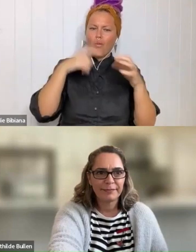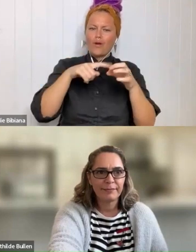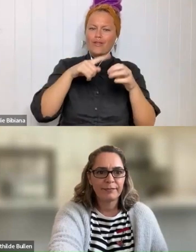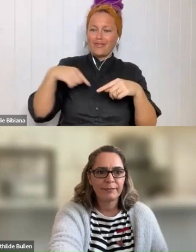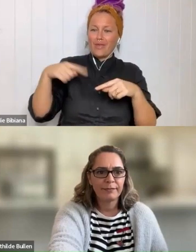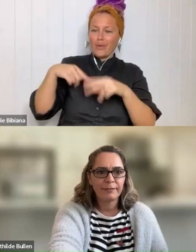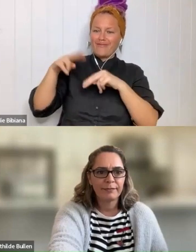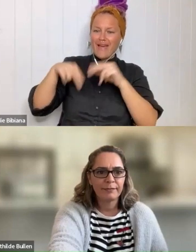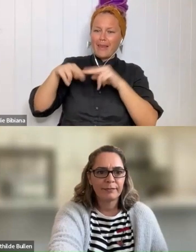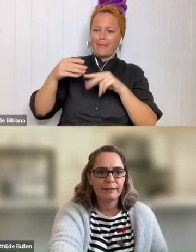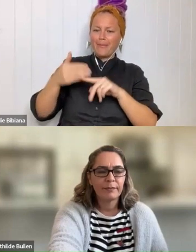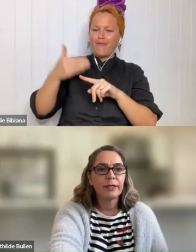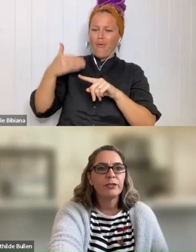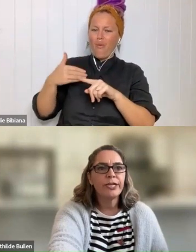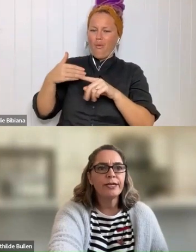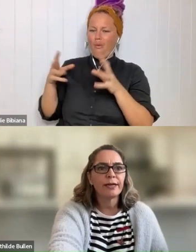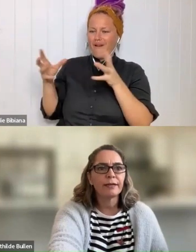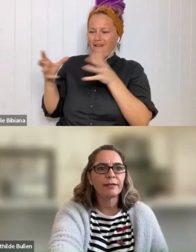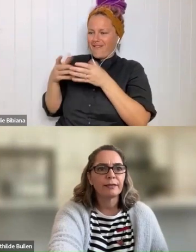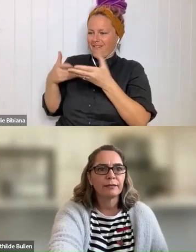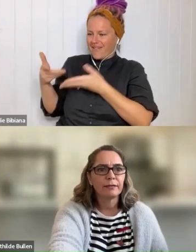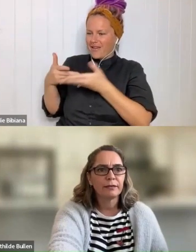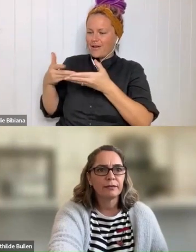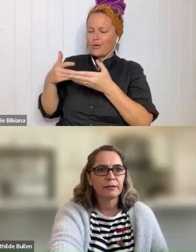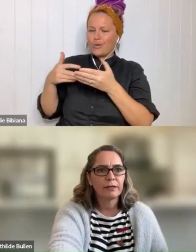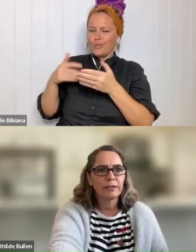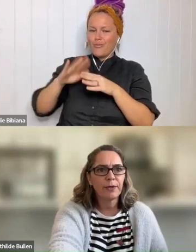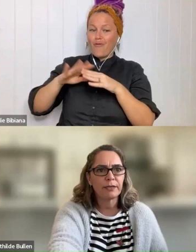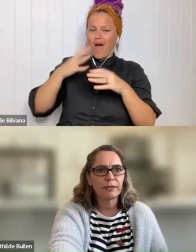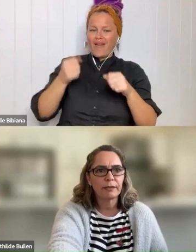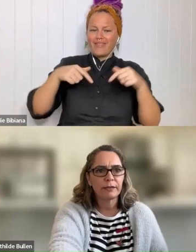the session that we had prior to these to work them out. Can we